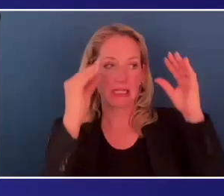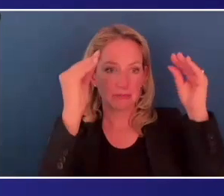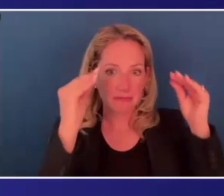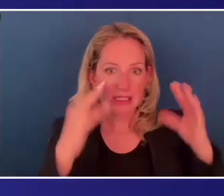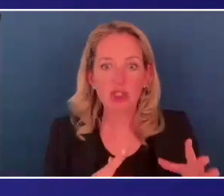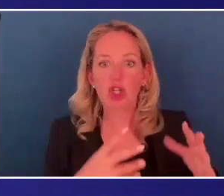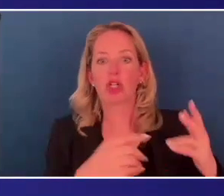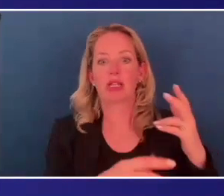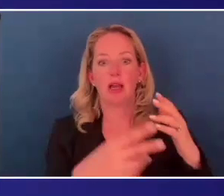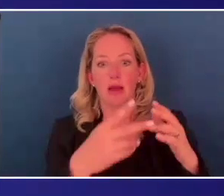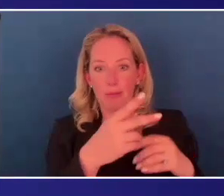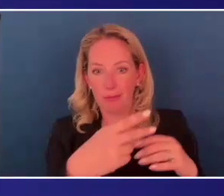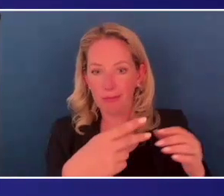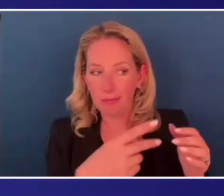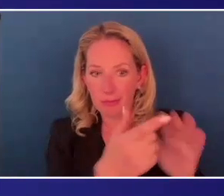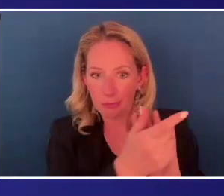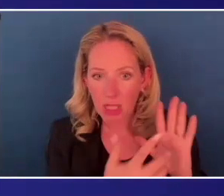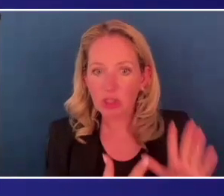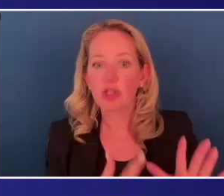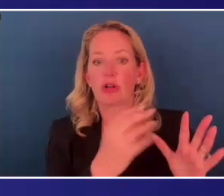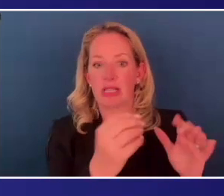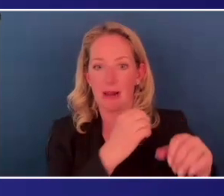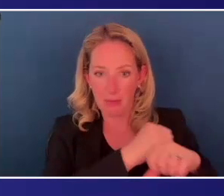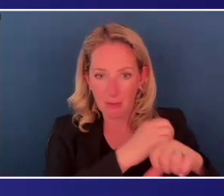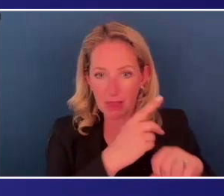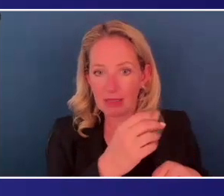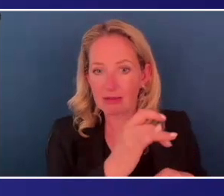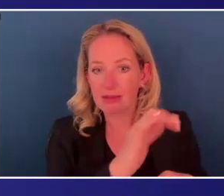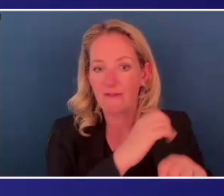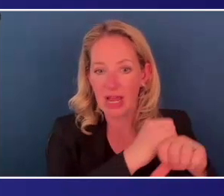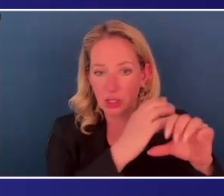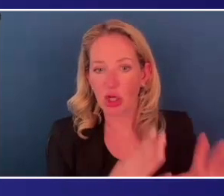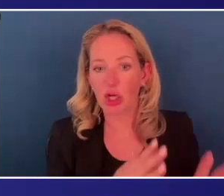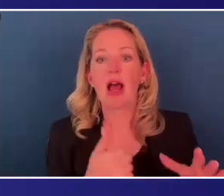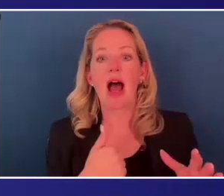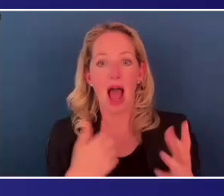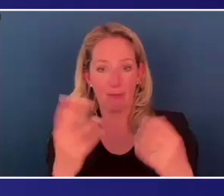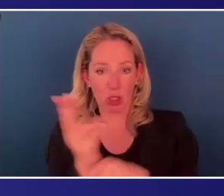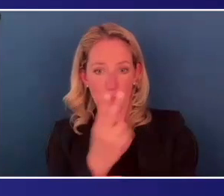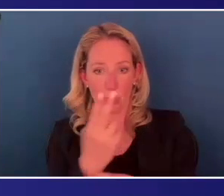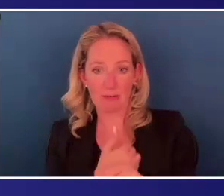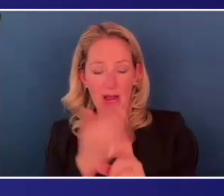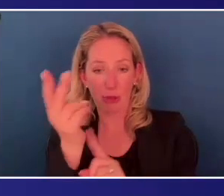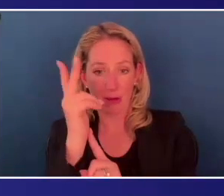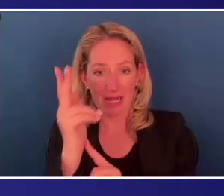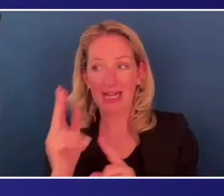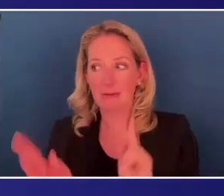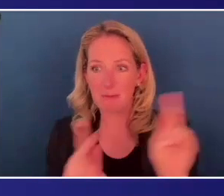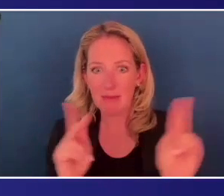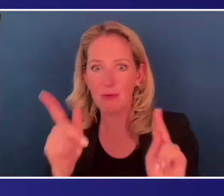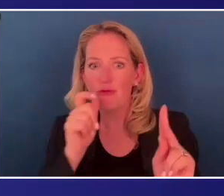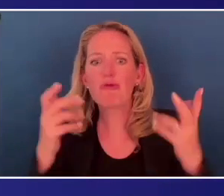I am using my 3ÿmin here to speak for the professionals who have already been serving the public in their careers.